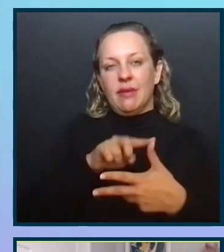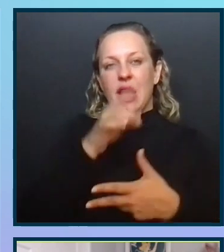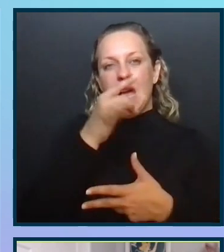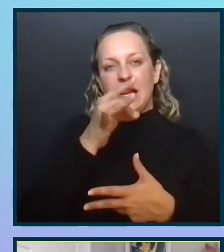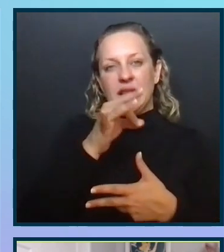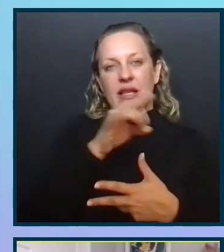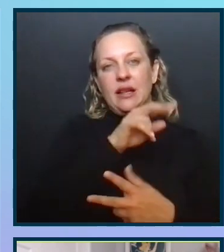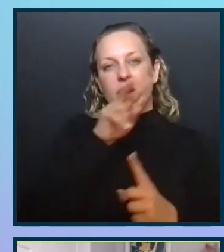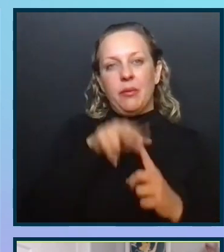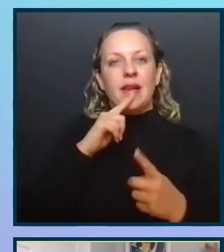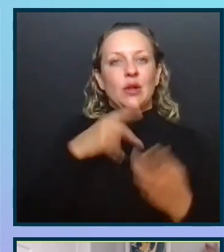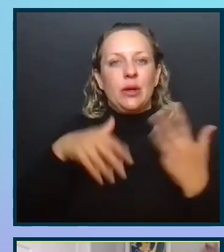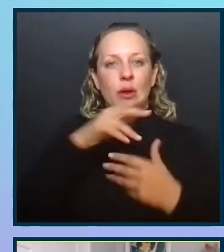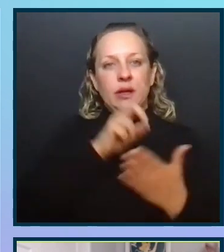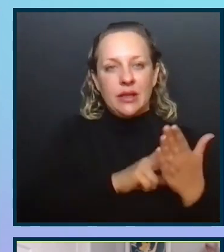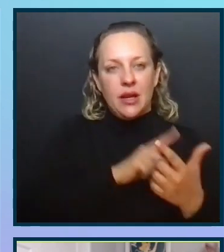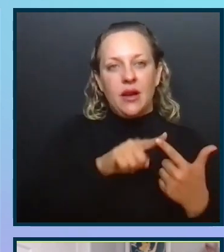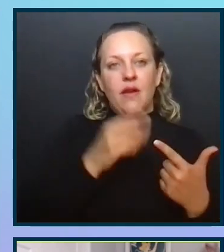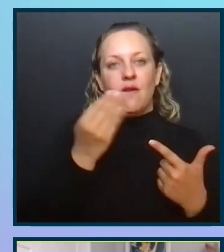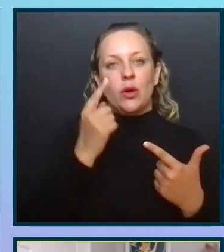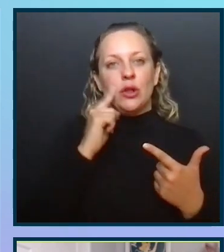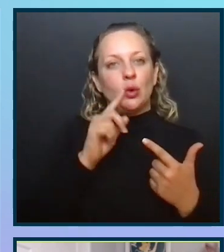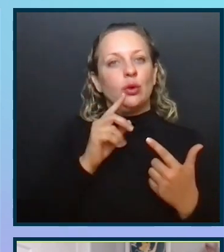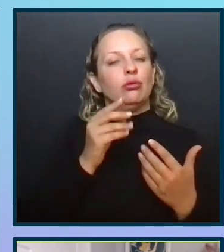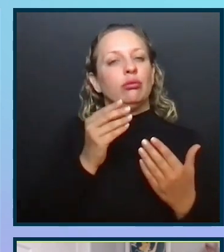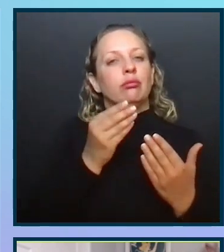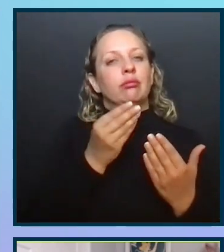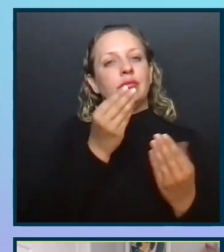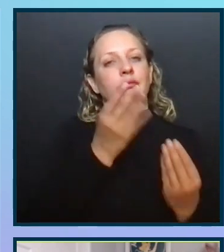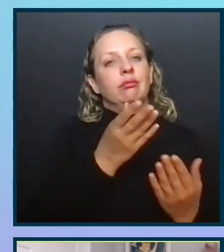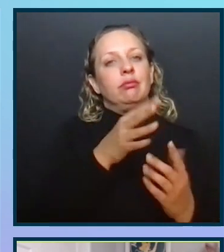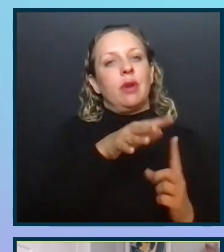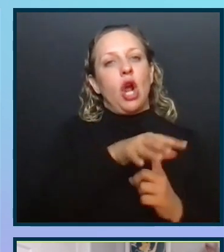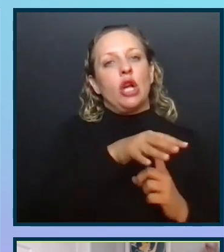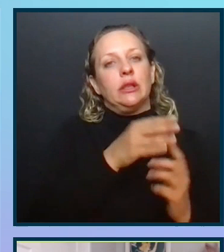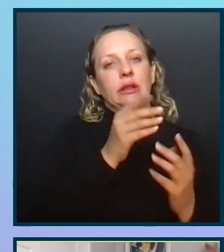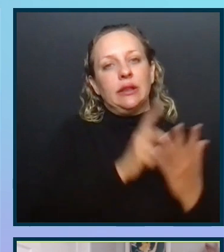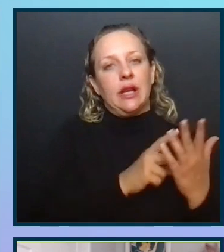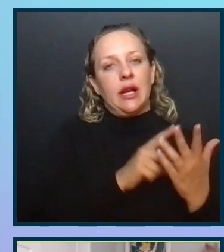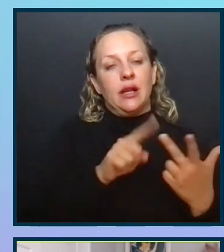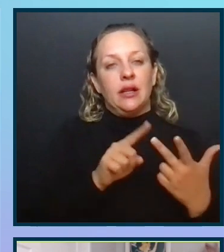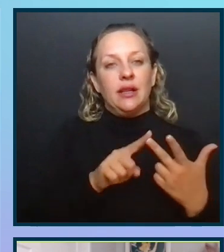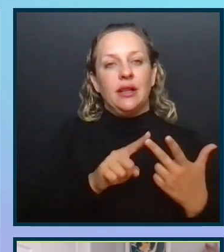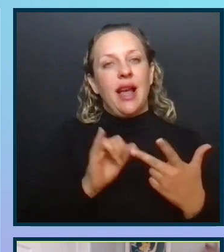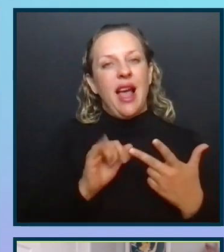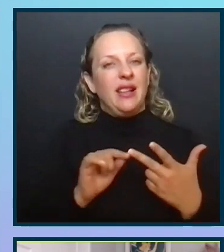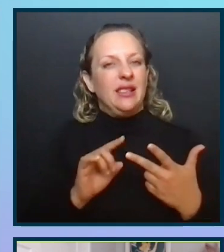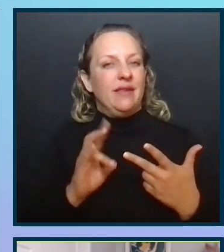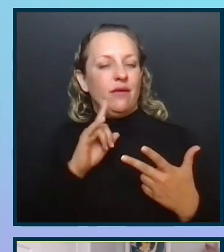14 to content design, and seven to visual design. For interaction designers,